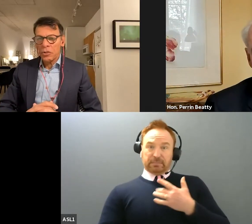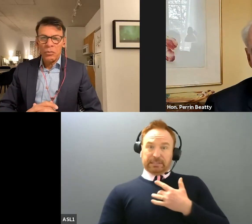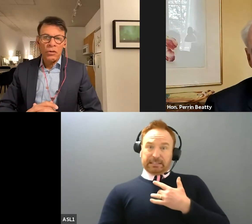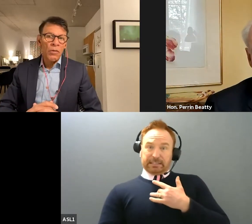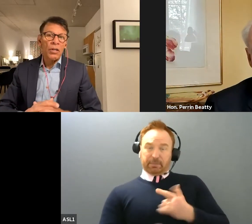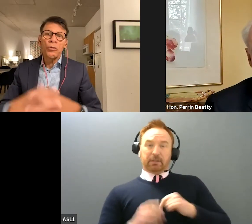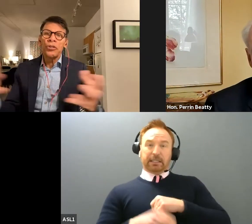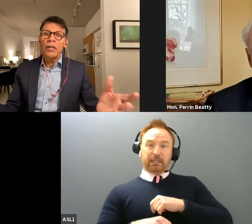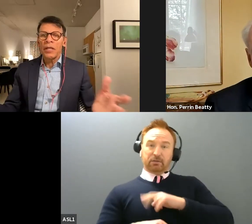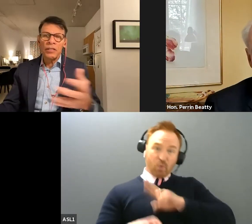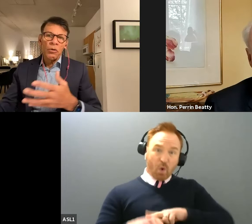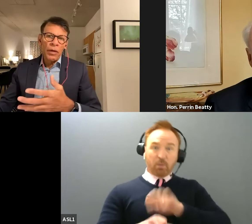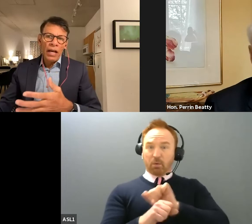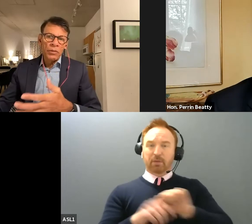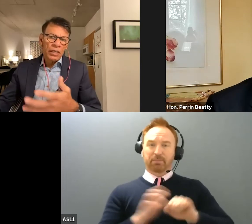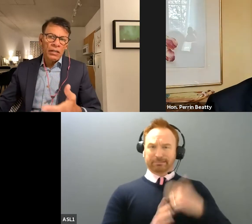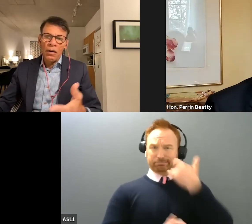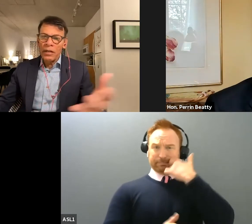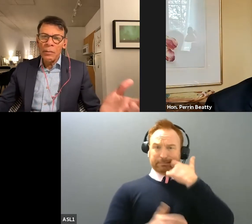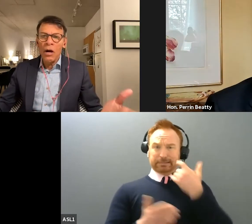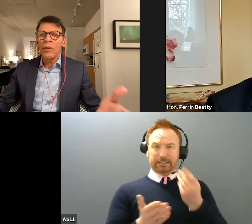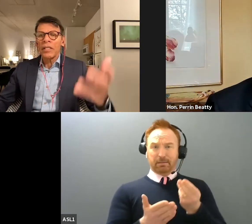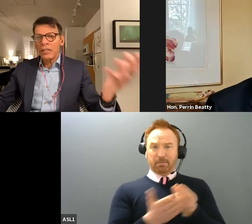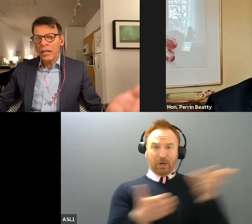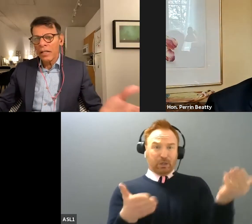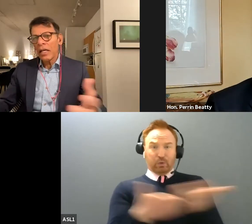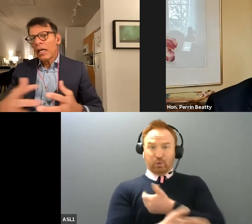just went out and bought a new chair because the one we had was ergonomically properly designed.